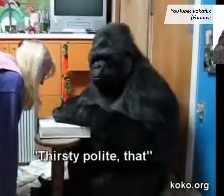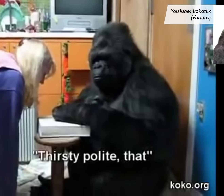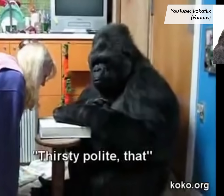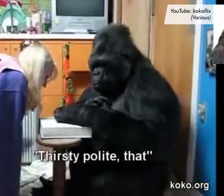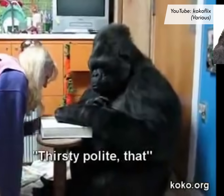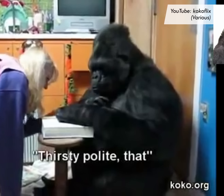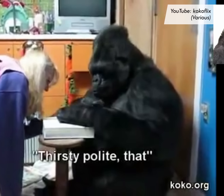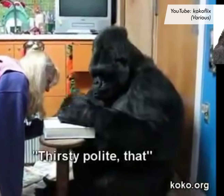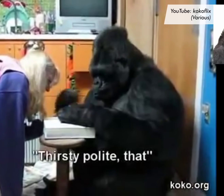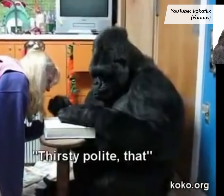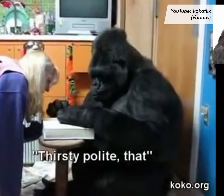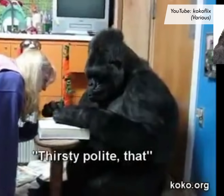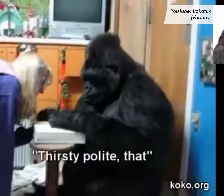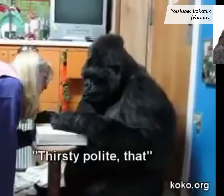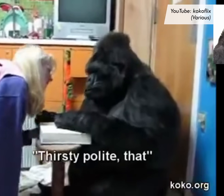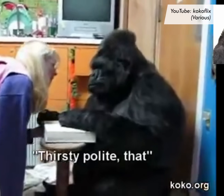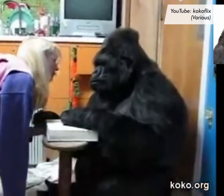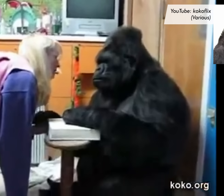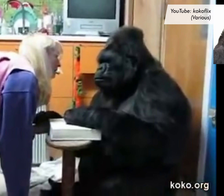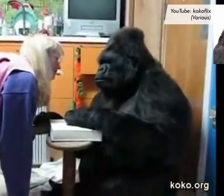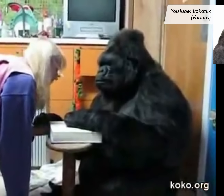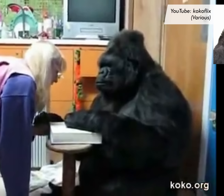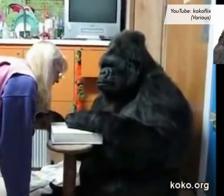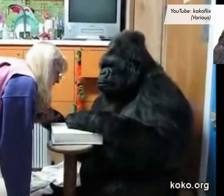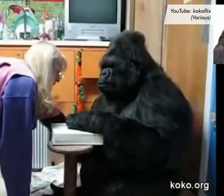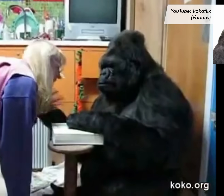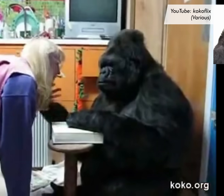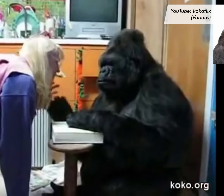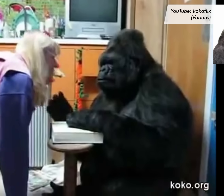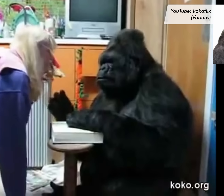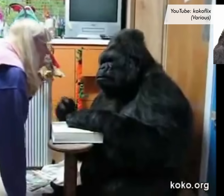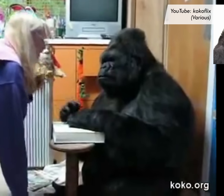or she's rationalising away Koko's wrong answers. [PATTERSON:] Wet. Wet is like thirsty, or,